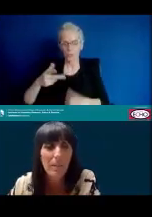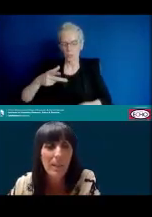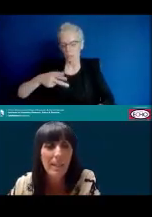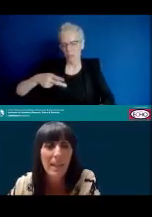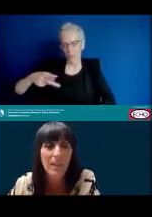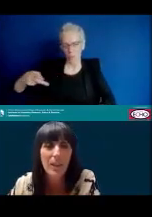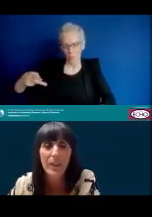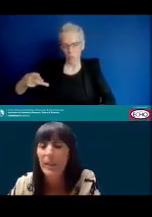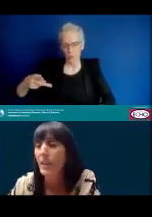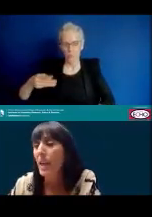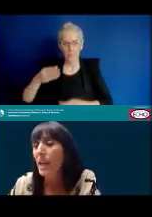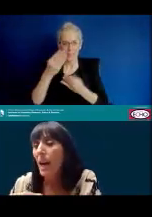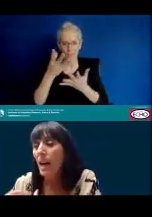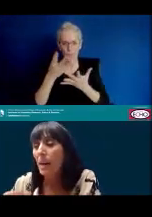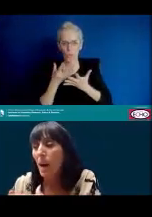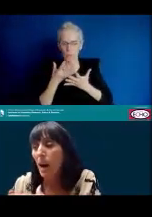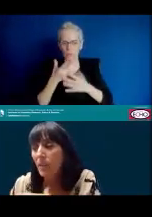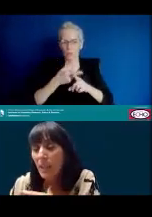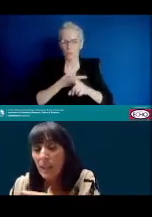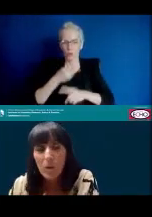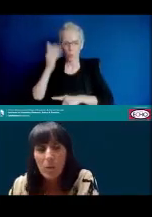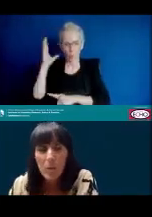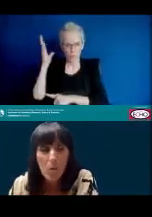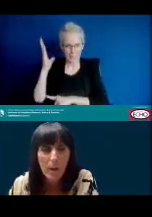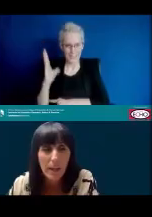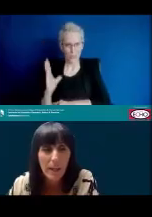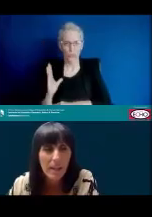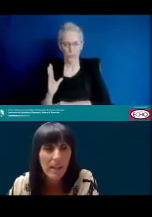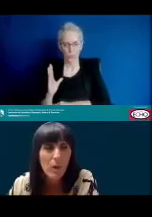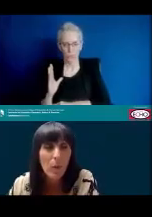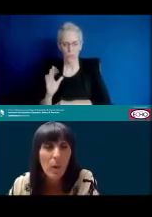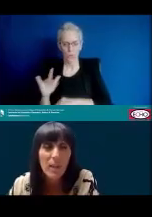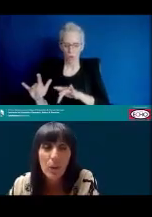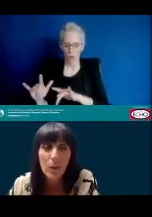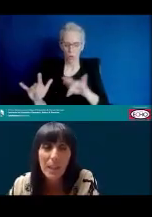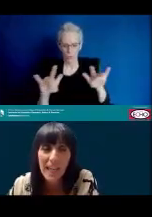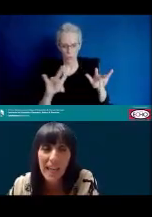presenters, our video recordings. So if you would like